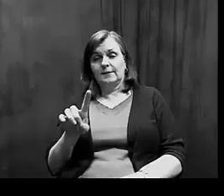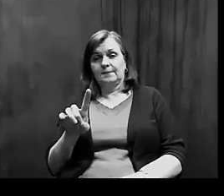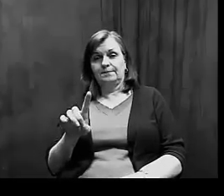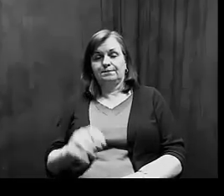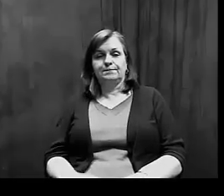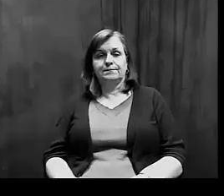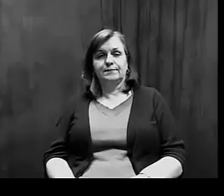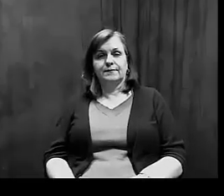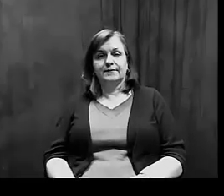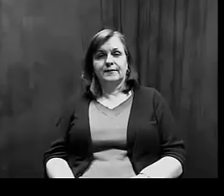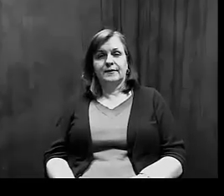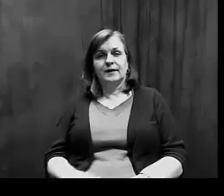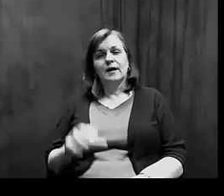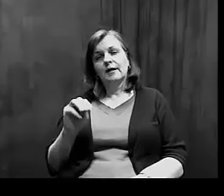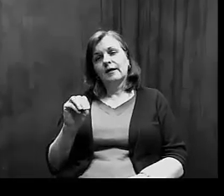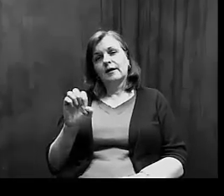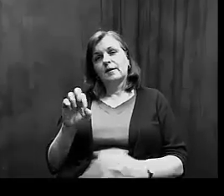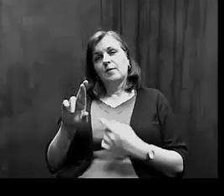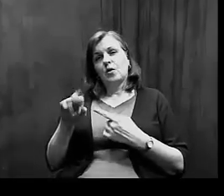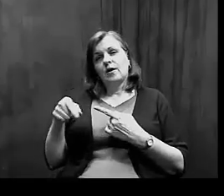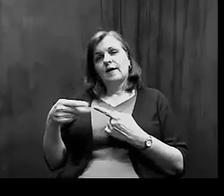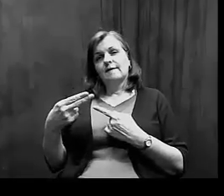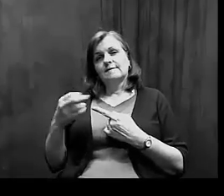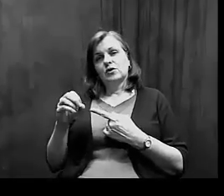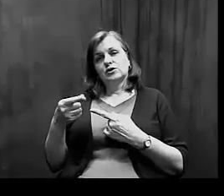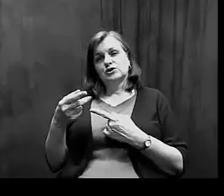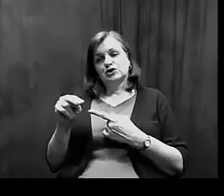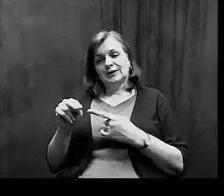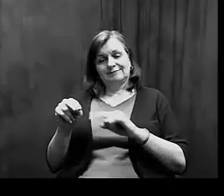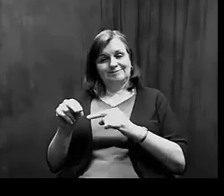one particular morphogen -- so morphogen is a group of